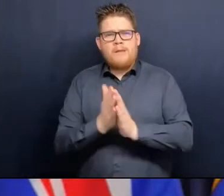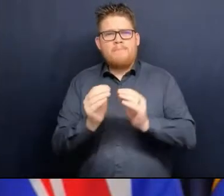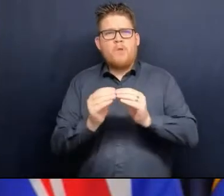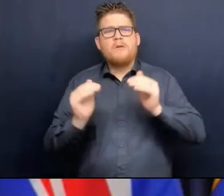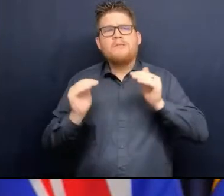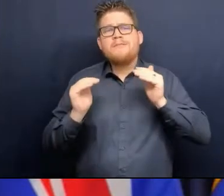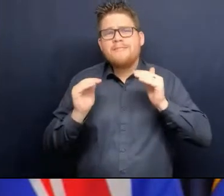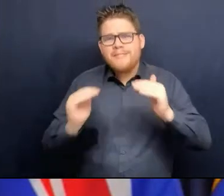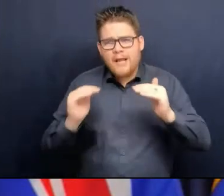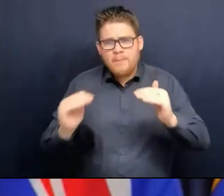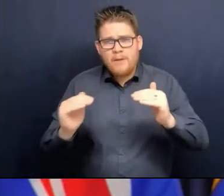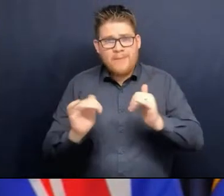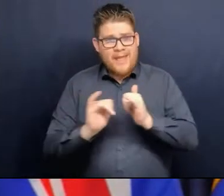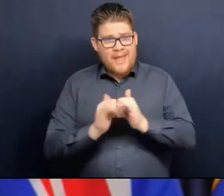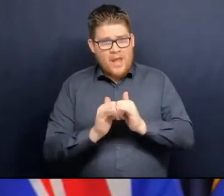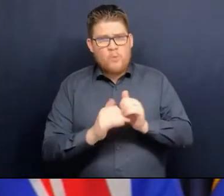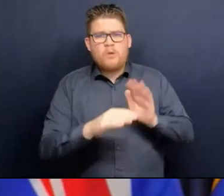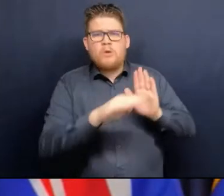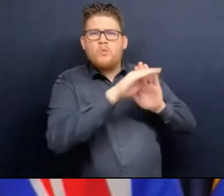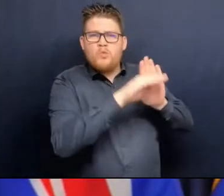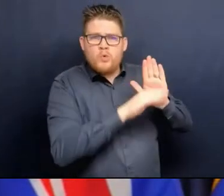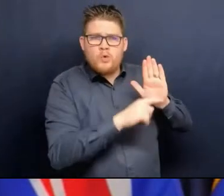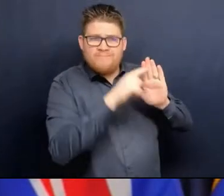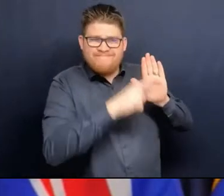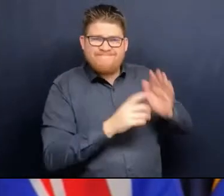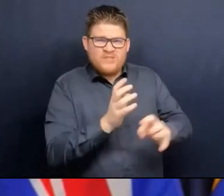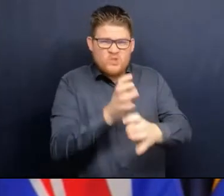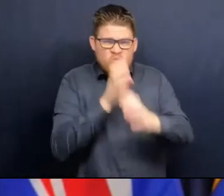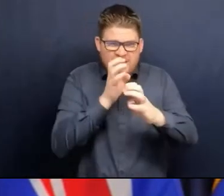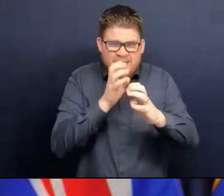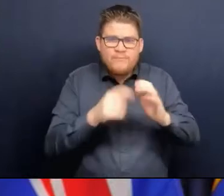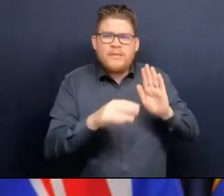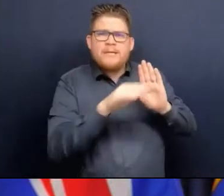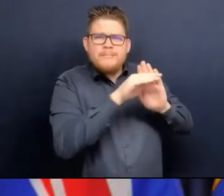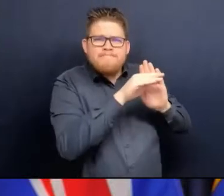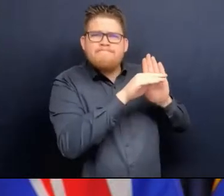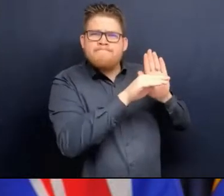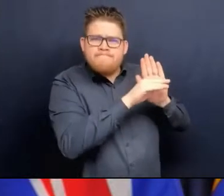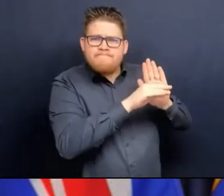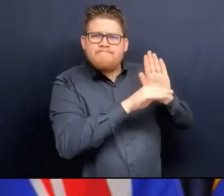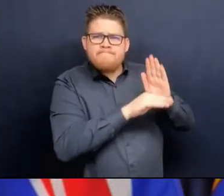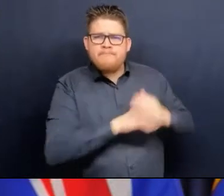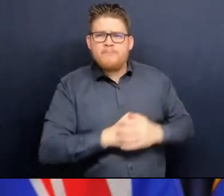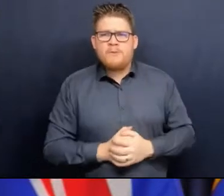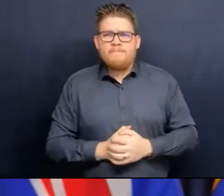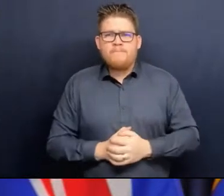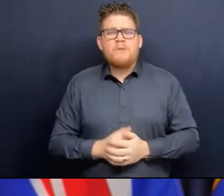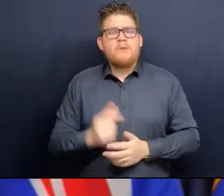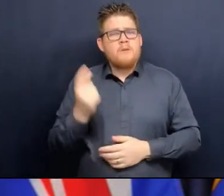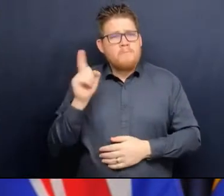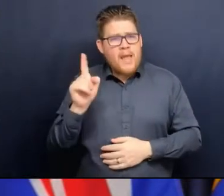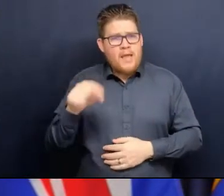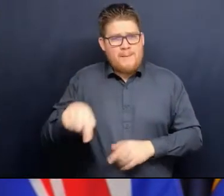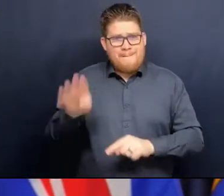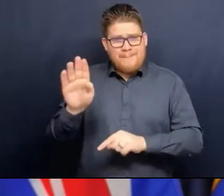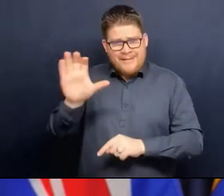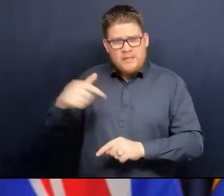measures more consistency of measures. And so whether it